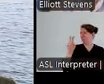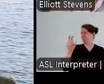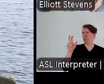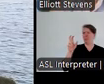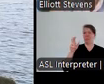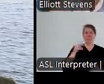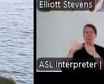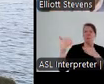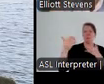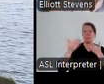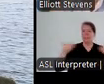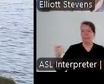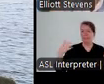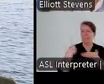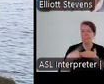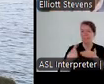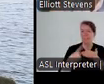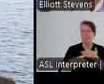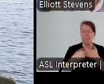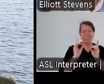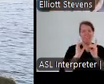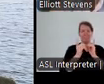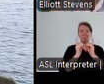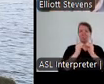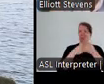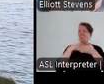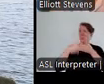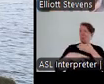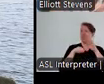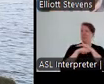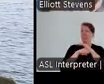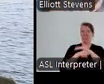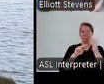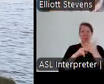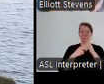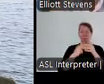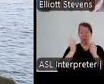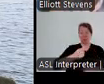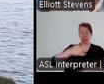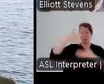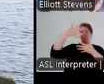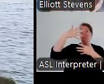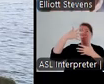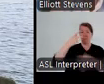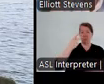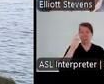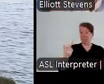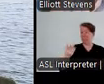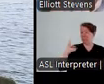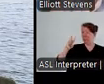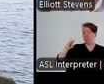we could talk about when it comes to making a digital project accessible. I mean, look at WCAG 2.1 AA that - there's a lot there.